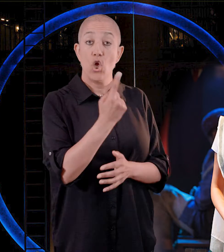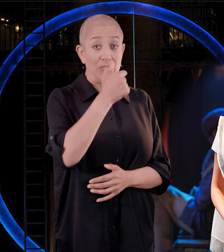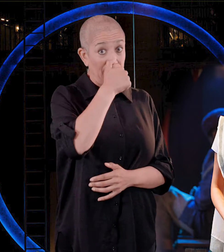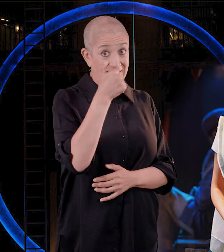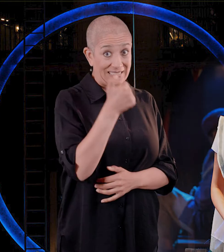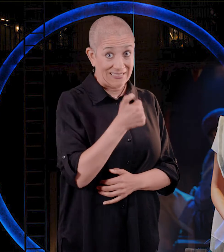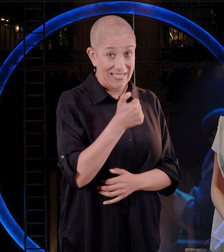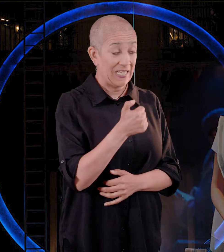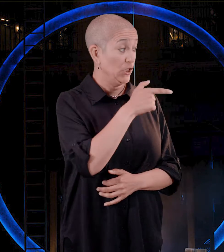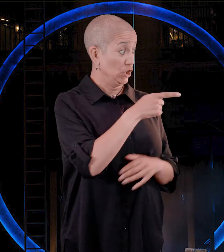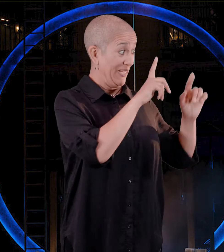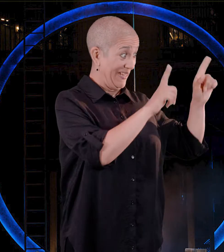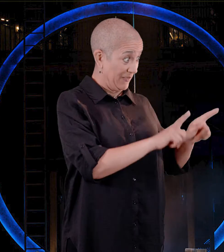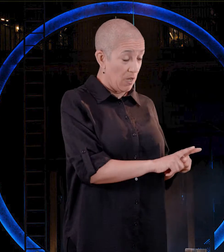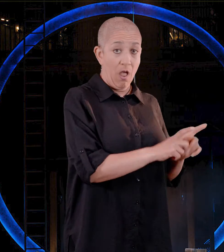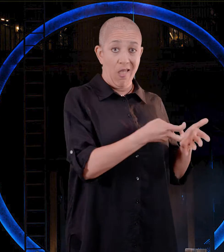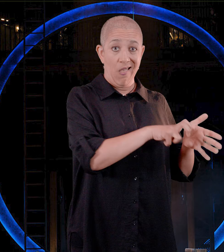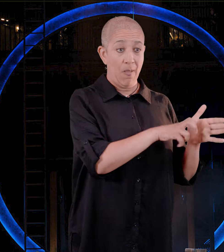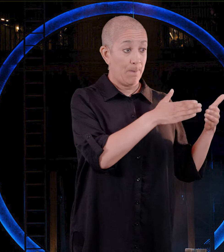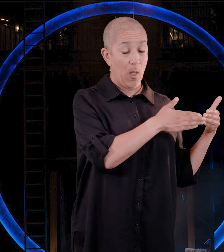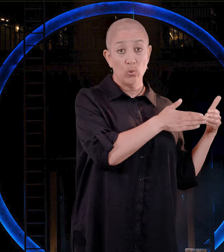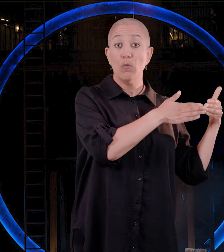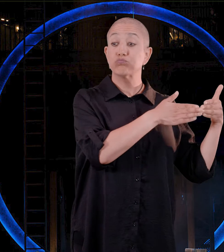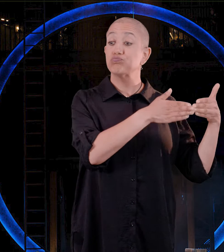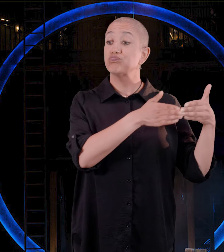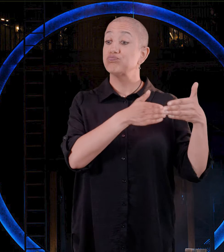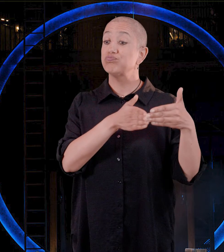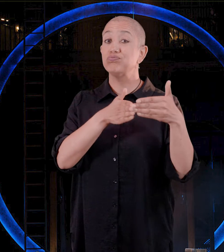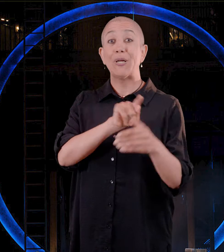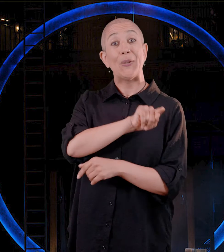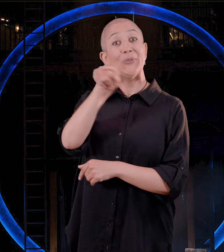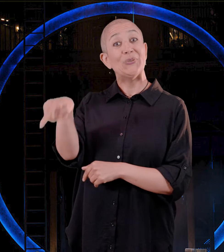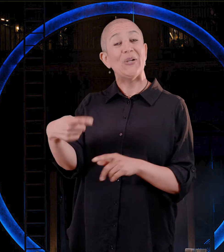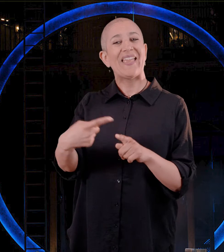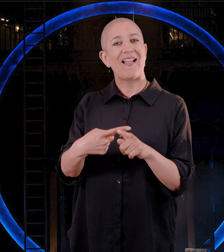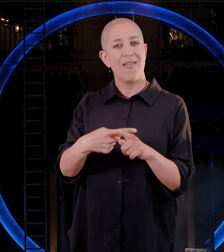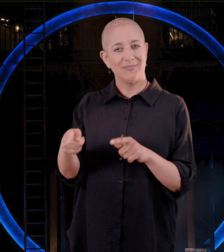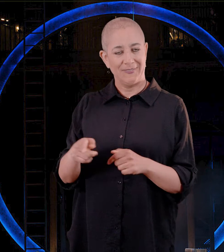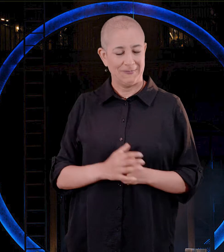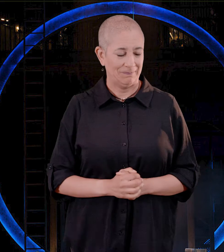and is travelling to England on a boat from India.